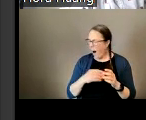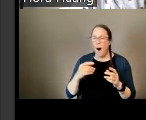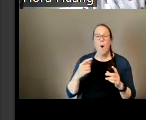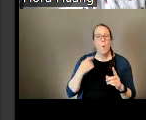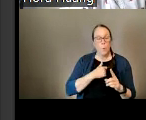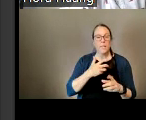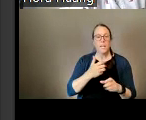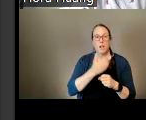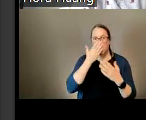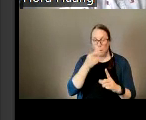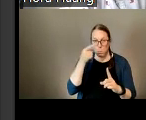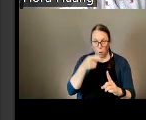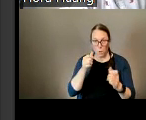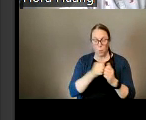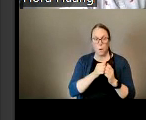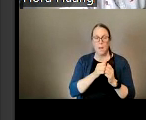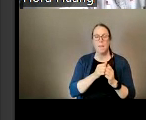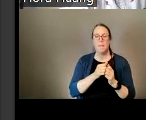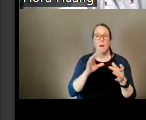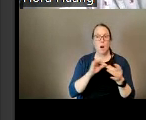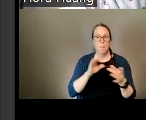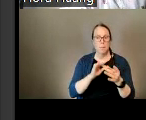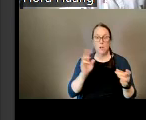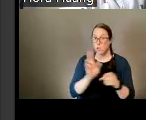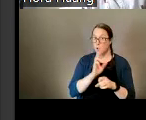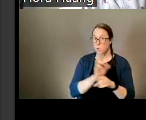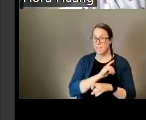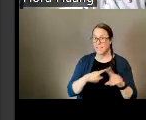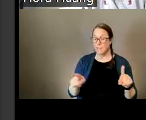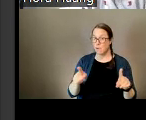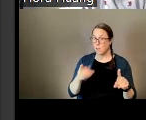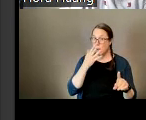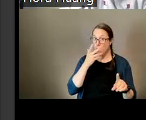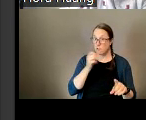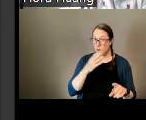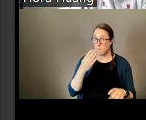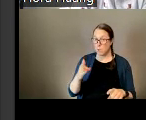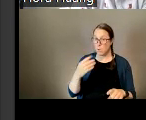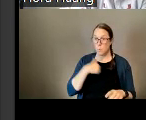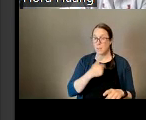that using different shades of blue, we literally said that, you know, use high contrast colors,